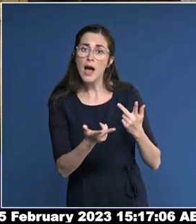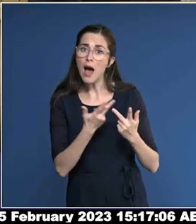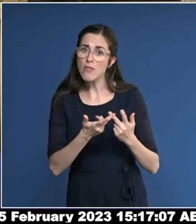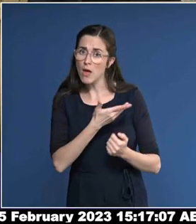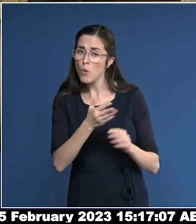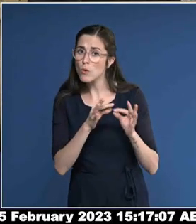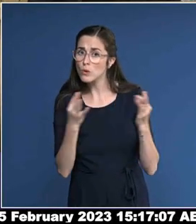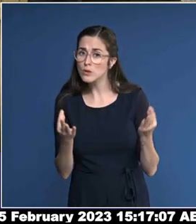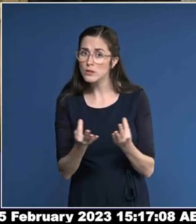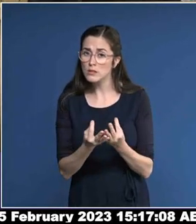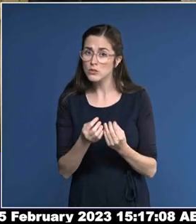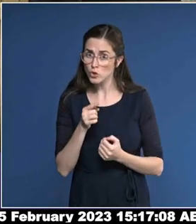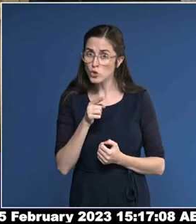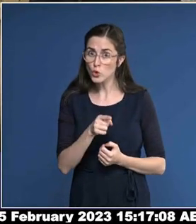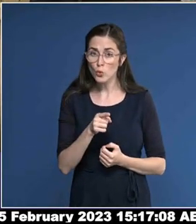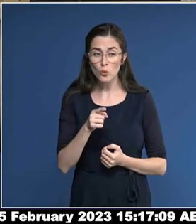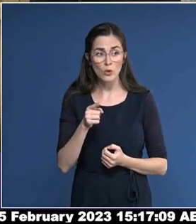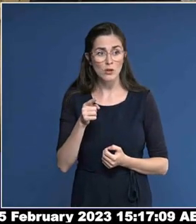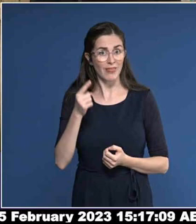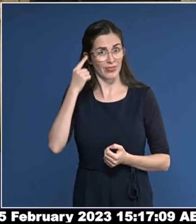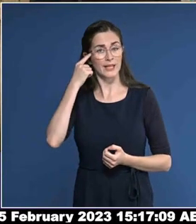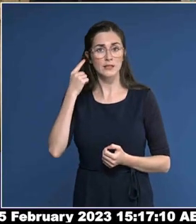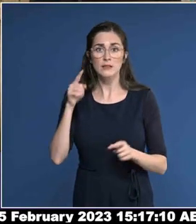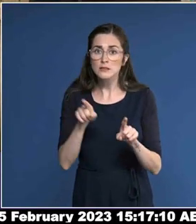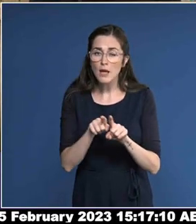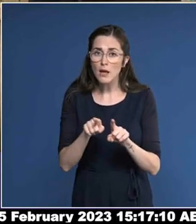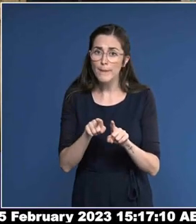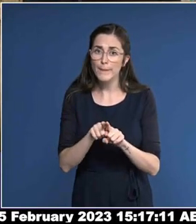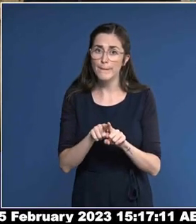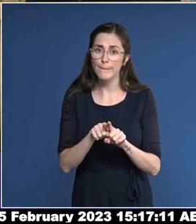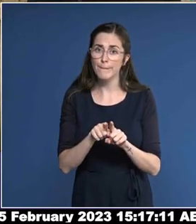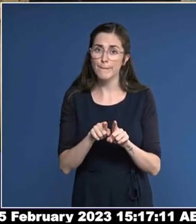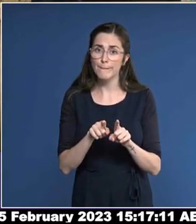options, given that information that's just been provided? Yes.